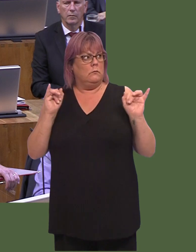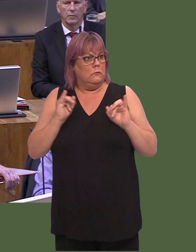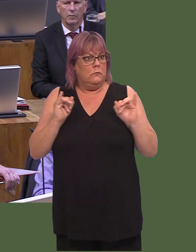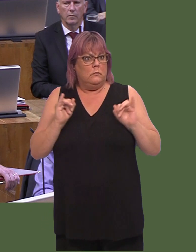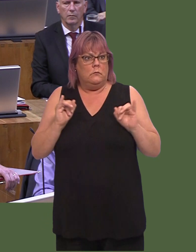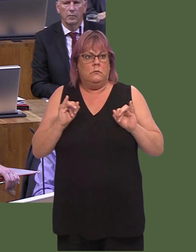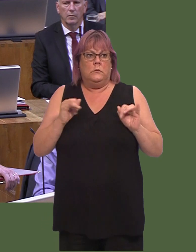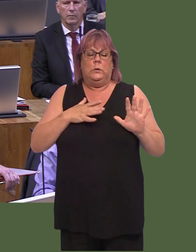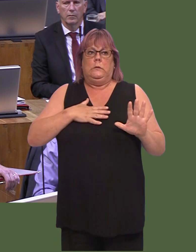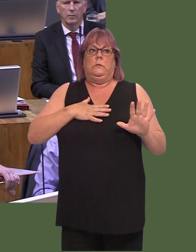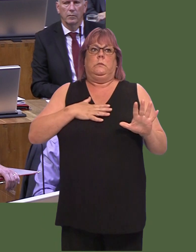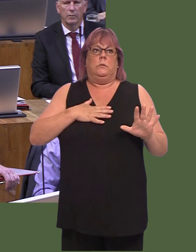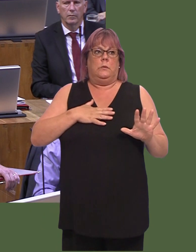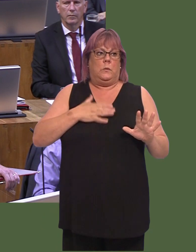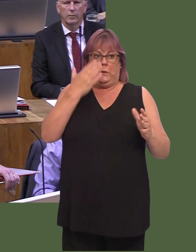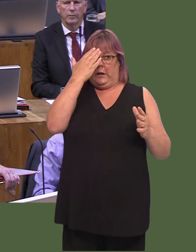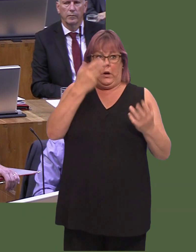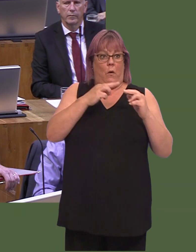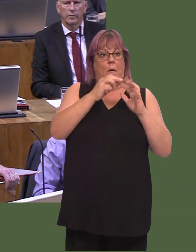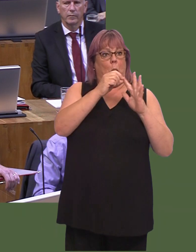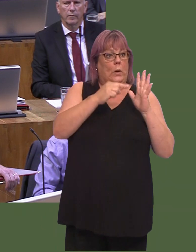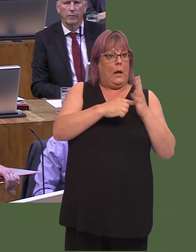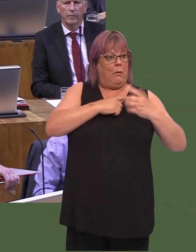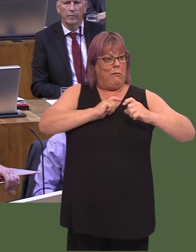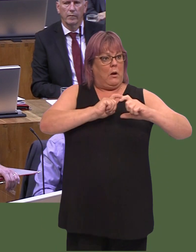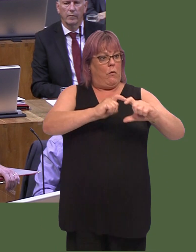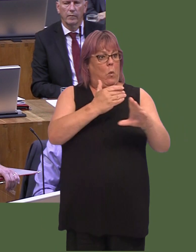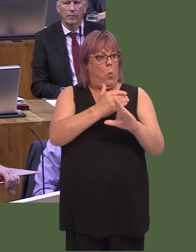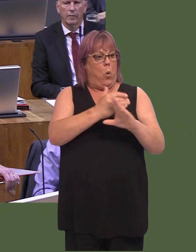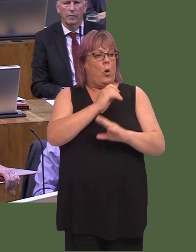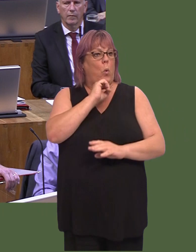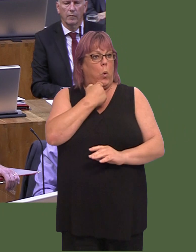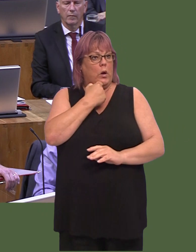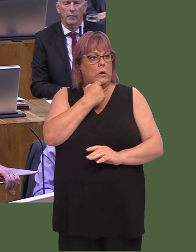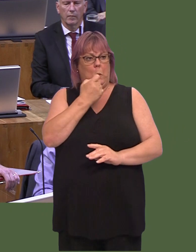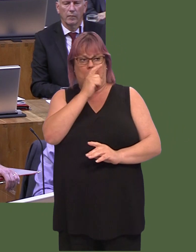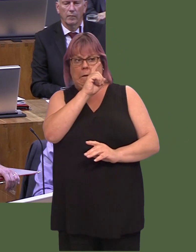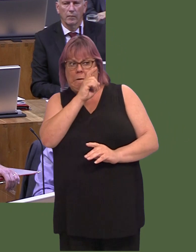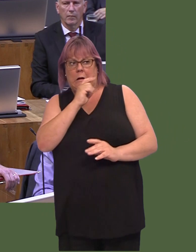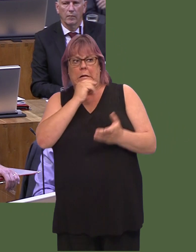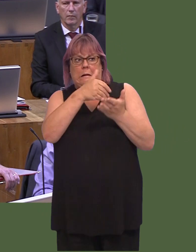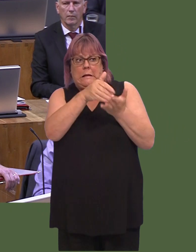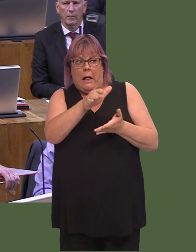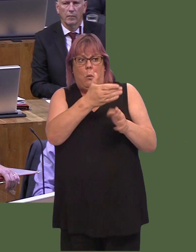There was a real question mark as to whether the heavy end of Port Talbot could continue in the future. The plant was up for sale.